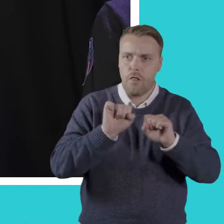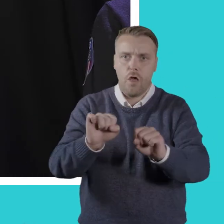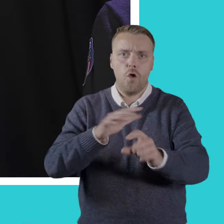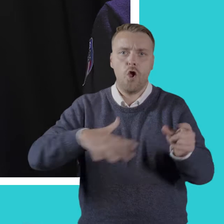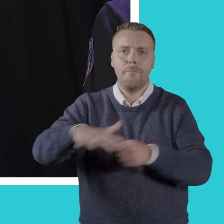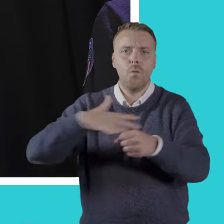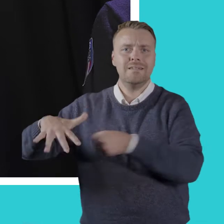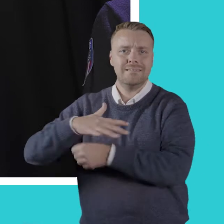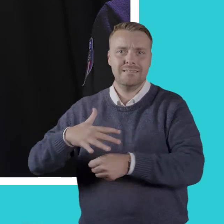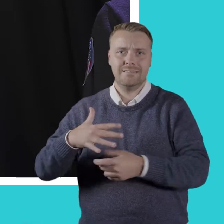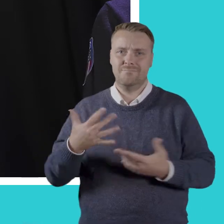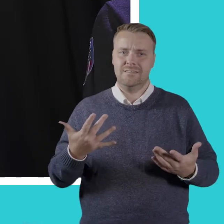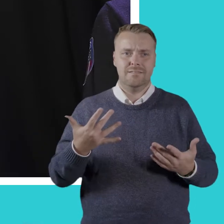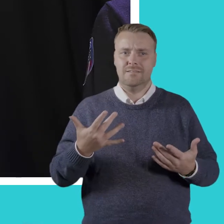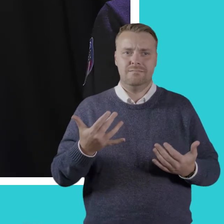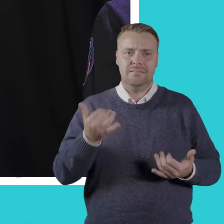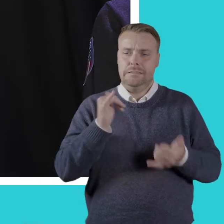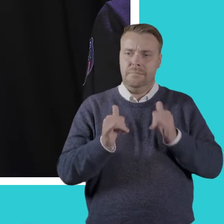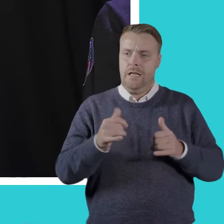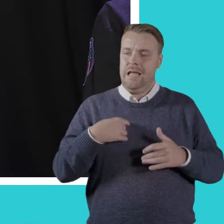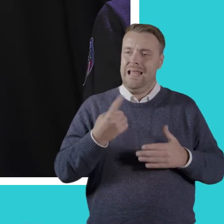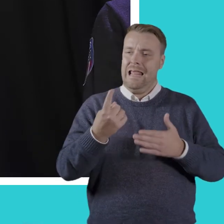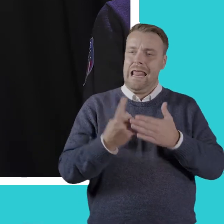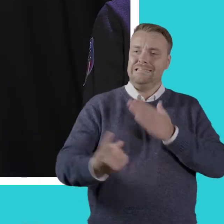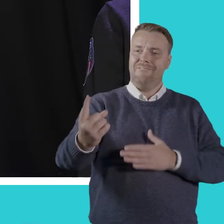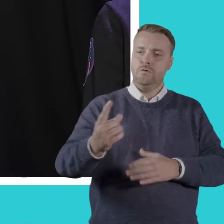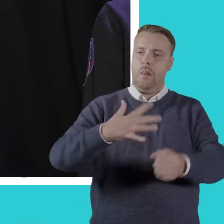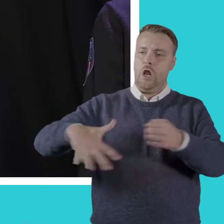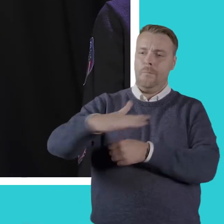sometimes with this whole individualistic nature of communities it's not really sustainable for